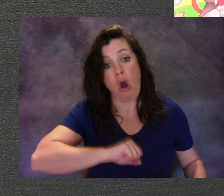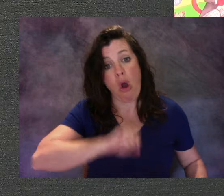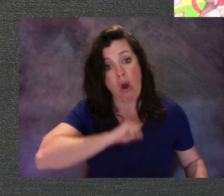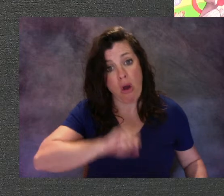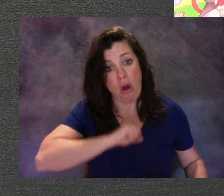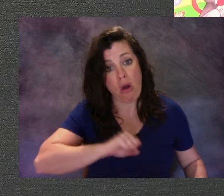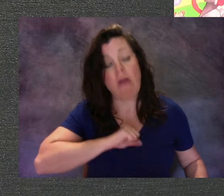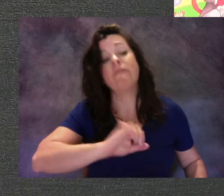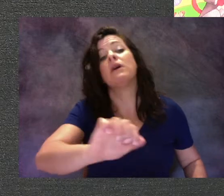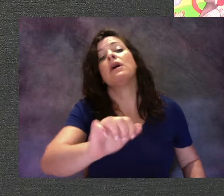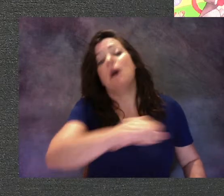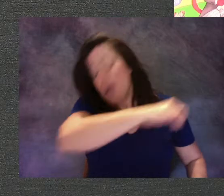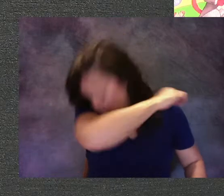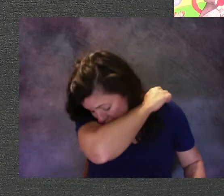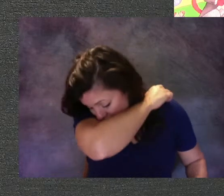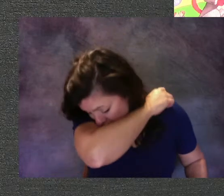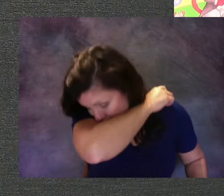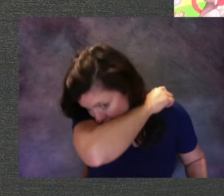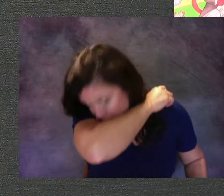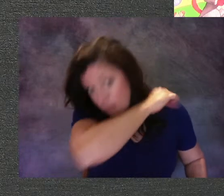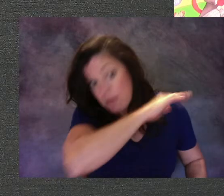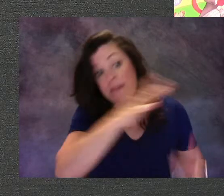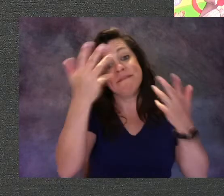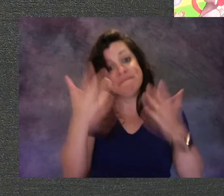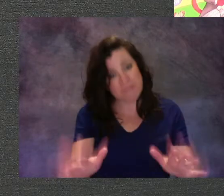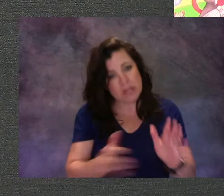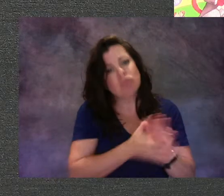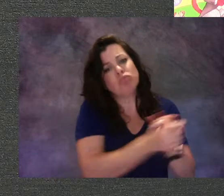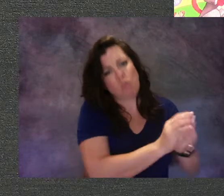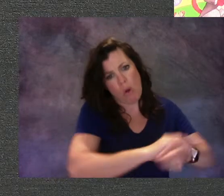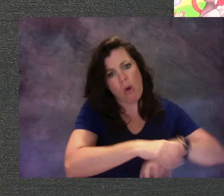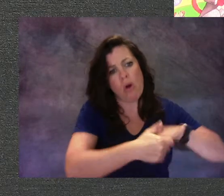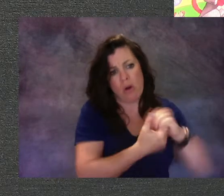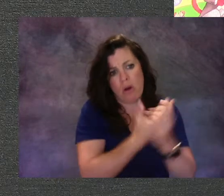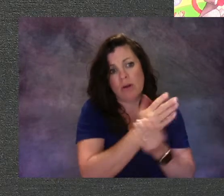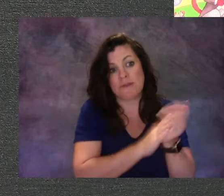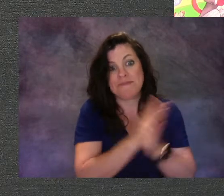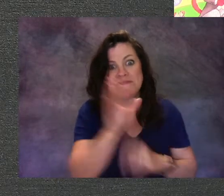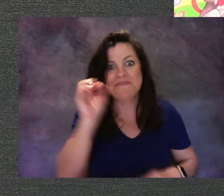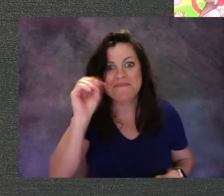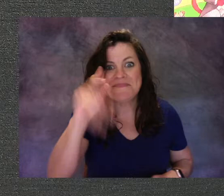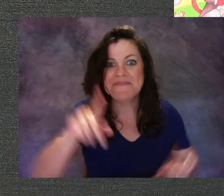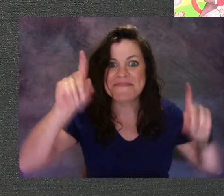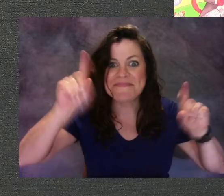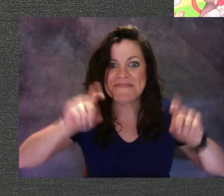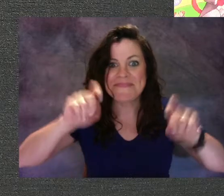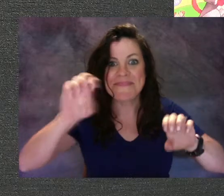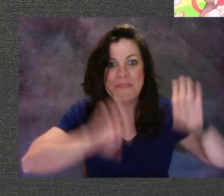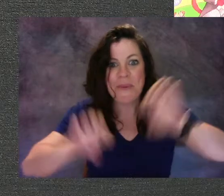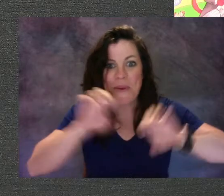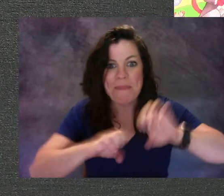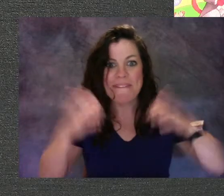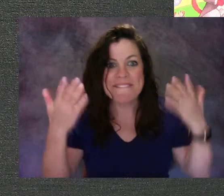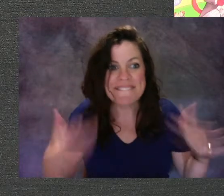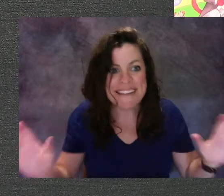make sure that we wash our hands, right? Oh, alright, that was the first experiment. I can't believe I had to sneeze.